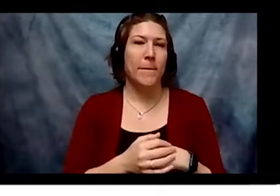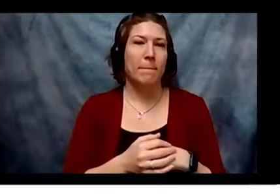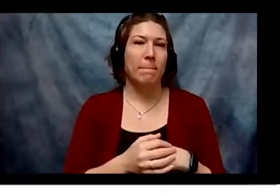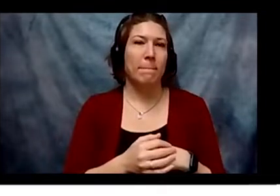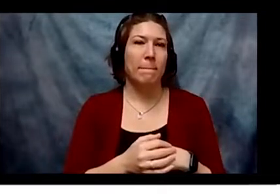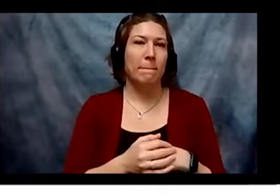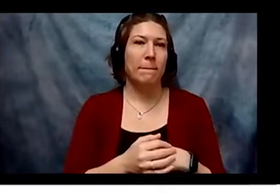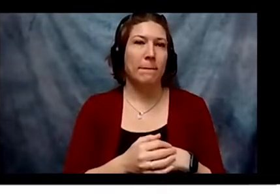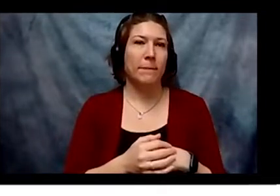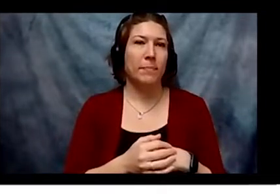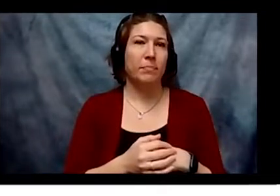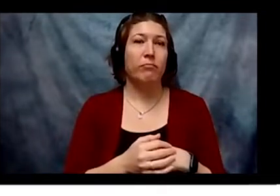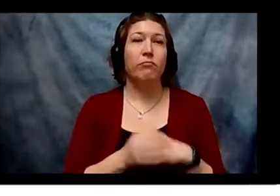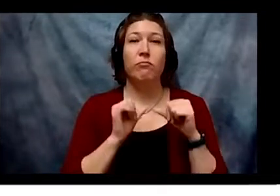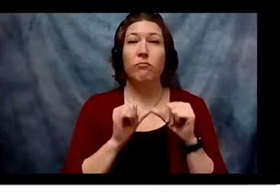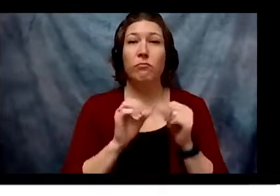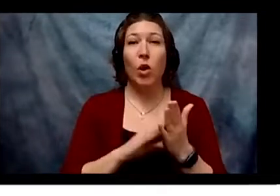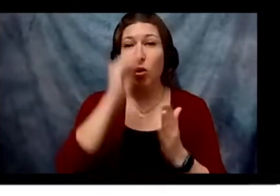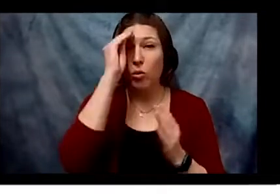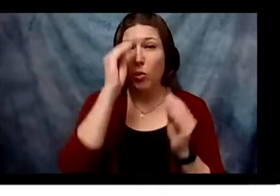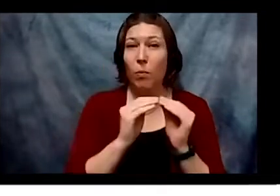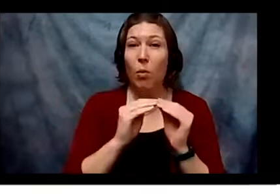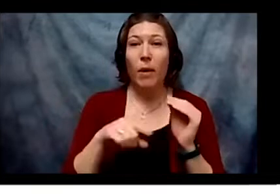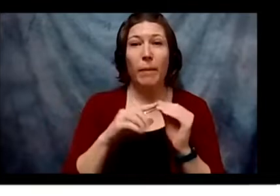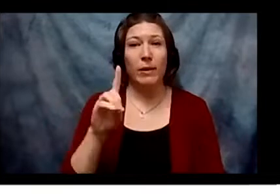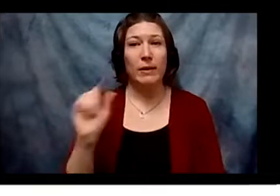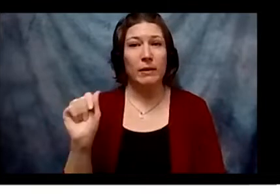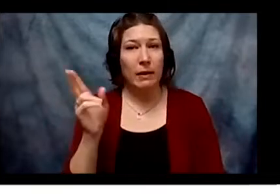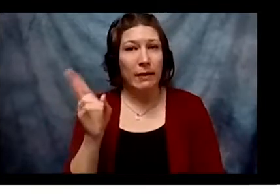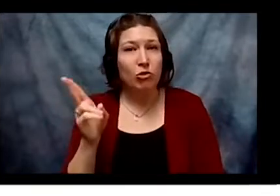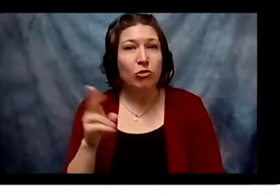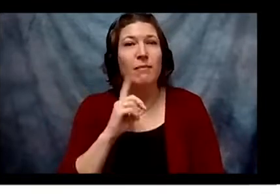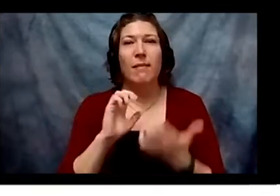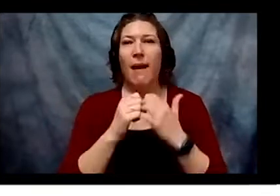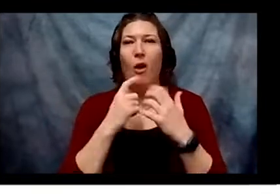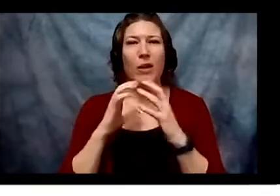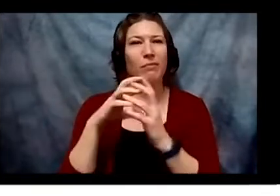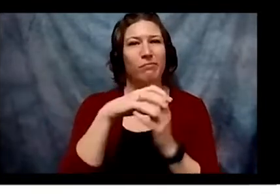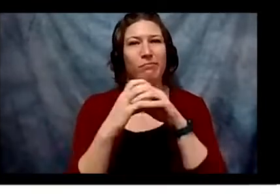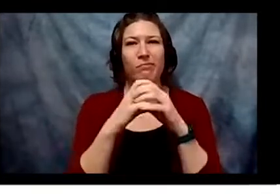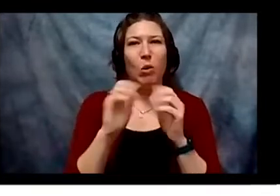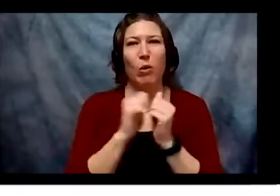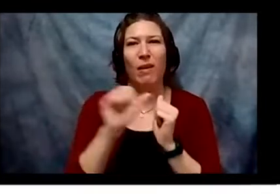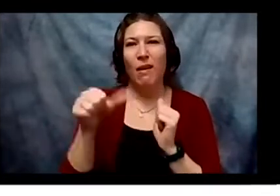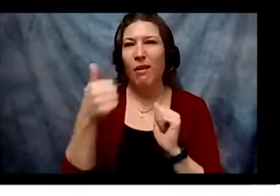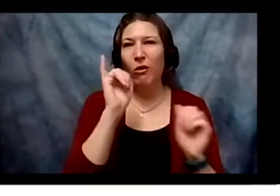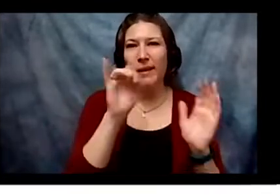Learn more disability history and its intersections. Notice and set